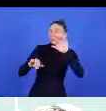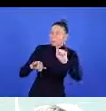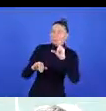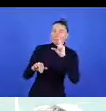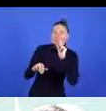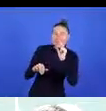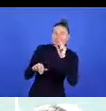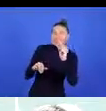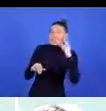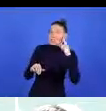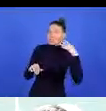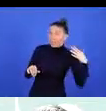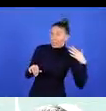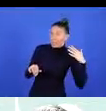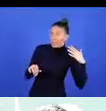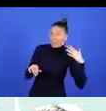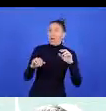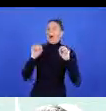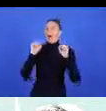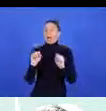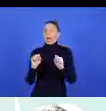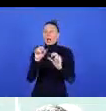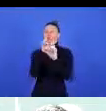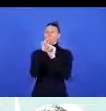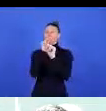CI helps in differentiating between sounds